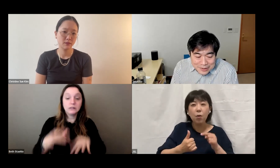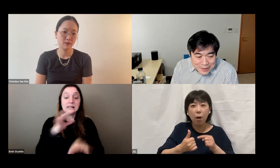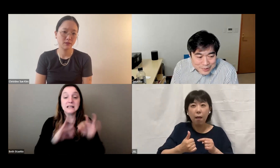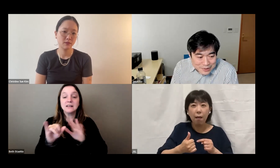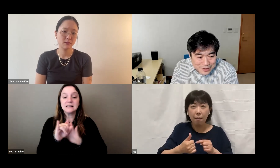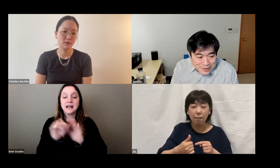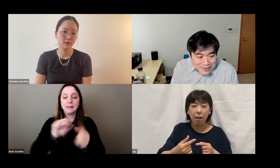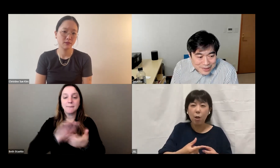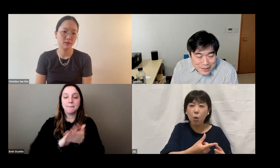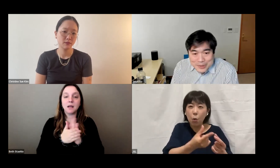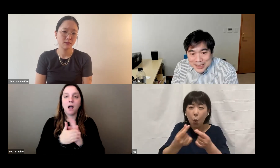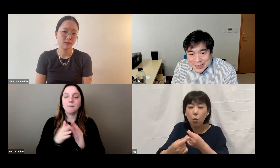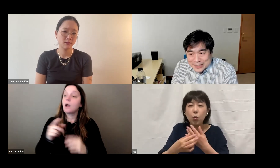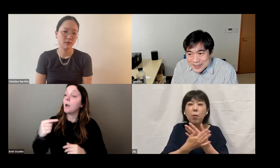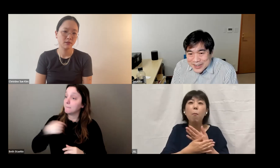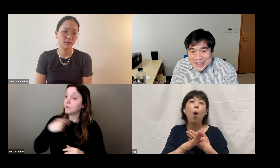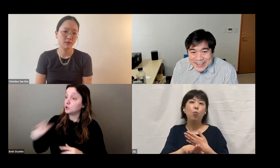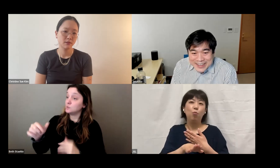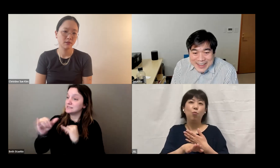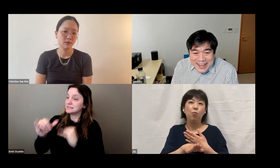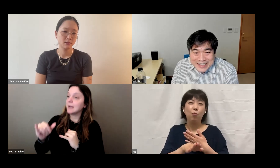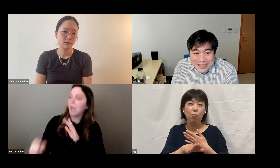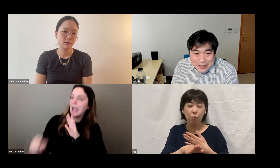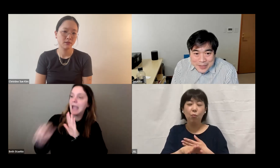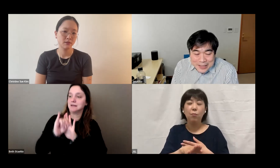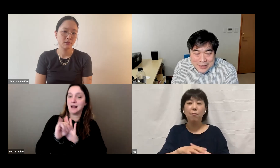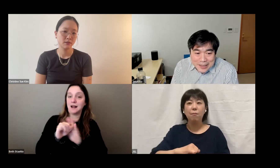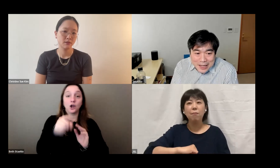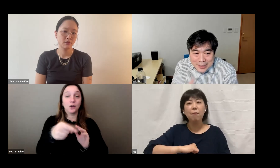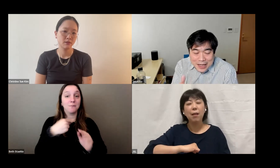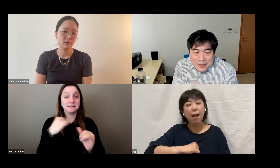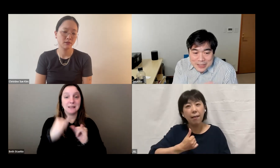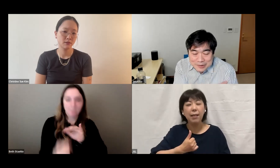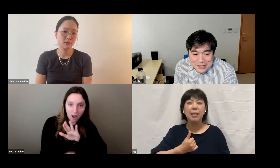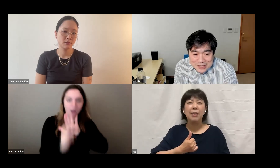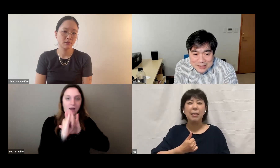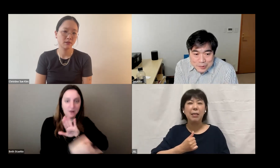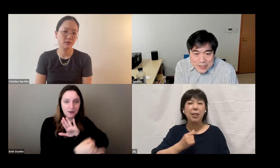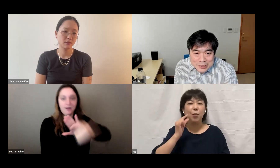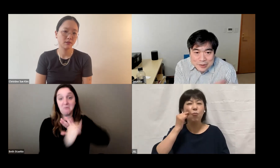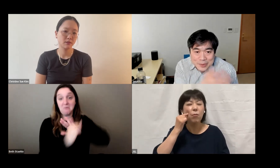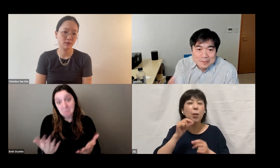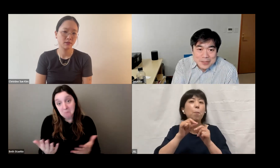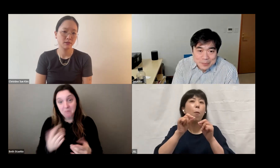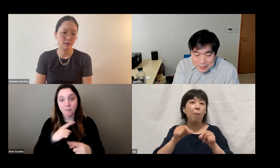It's a complicated idea. But but, Christine, you reach so many people